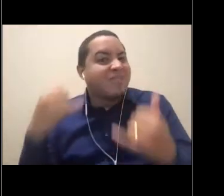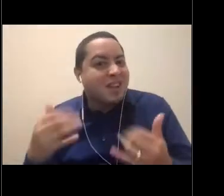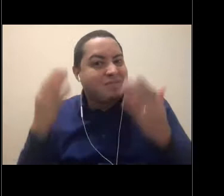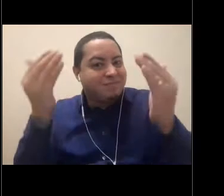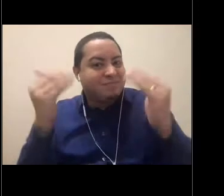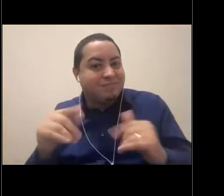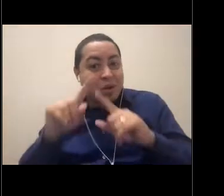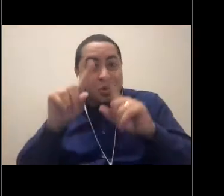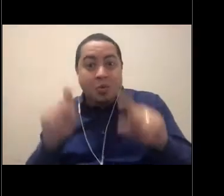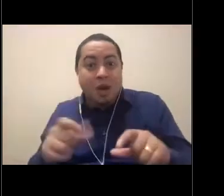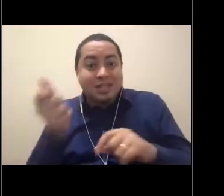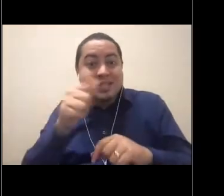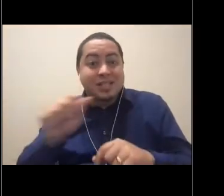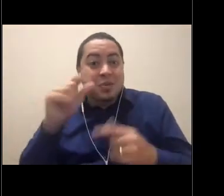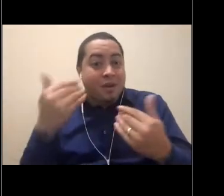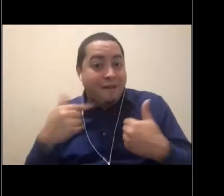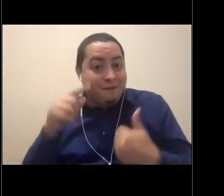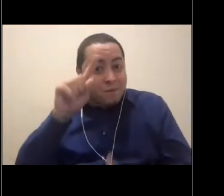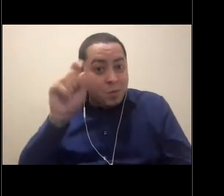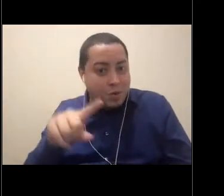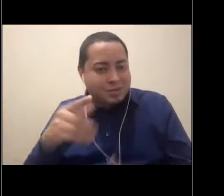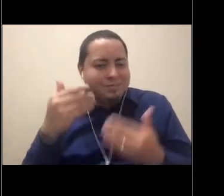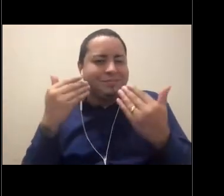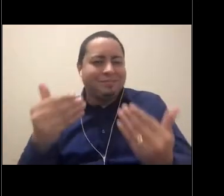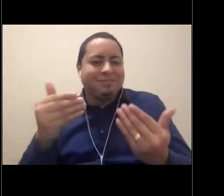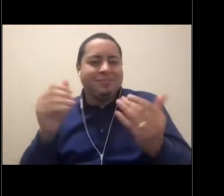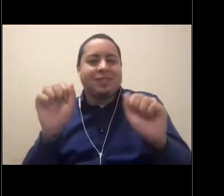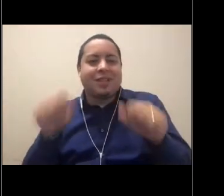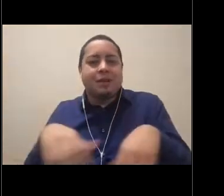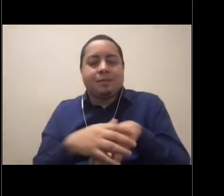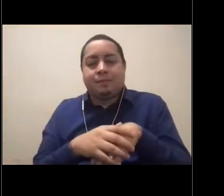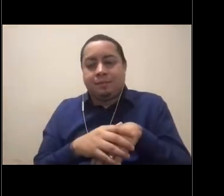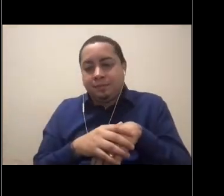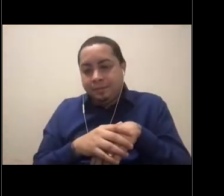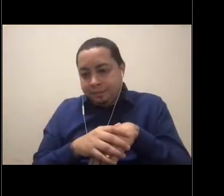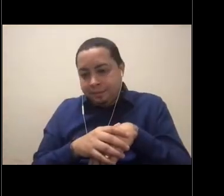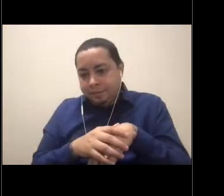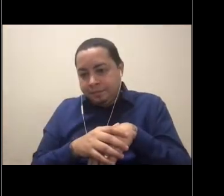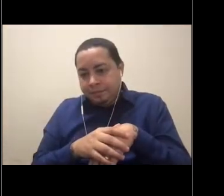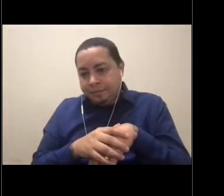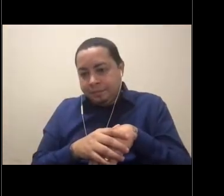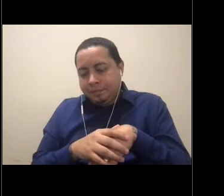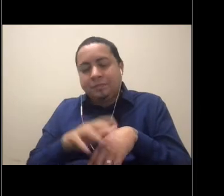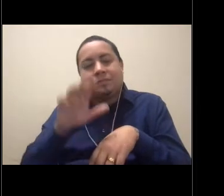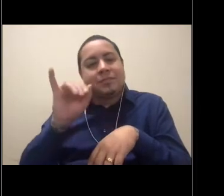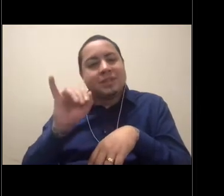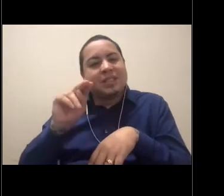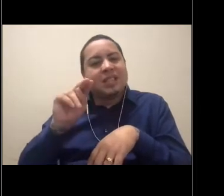[Nicole Bartlett] Great, well, thank you so much. So Ingrid had a question, she wanted to know